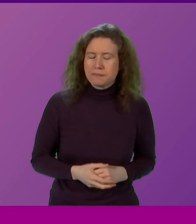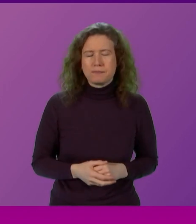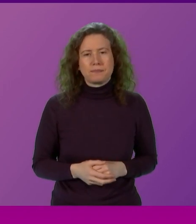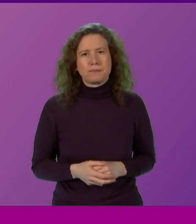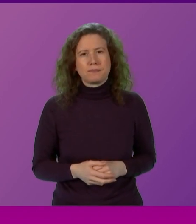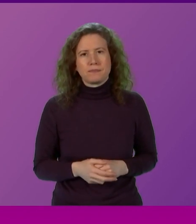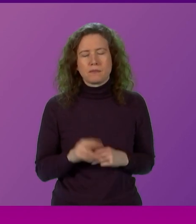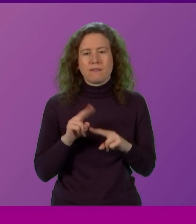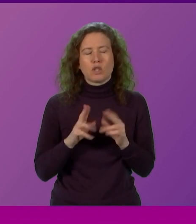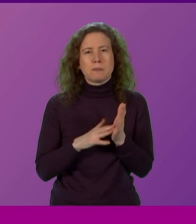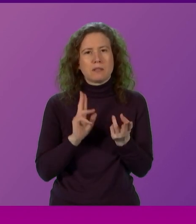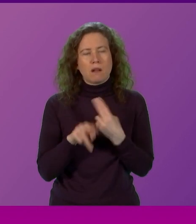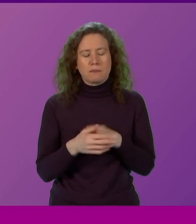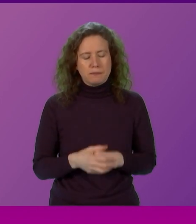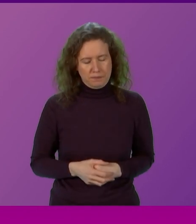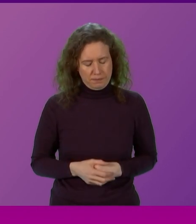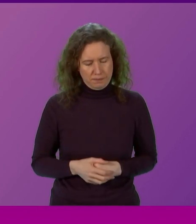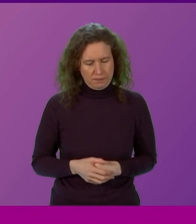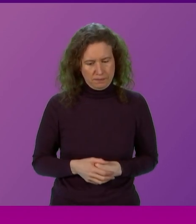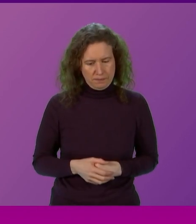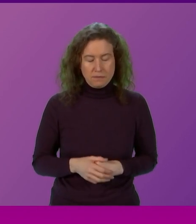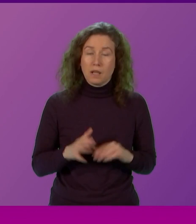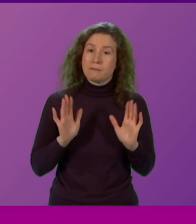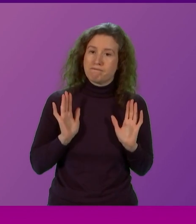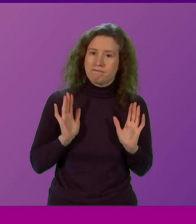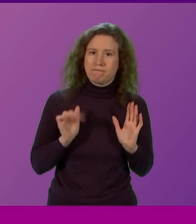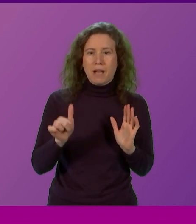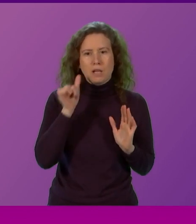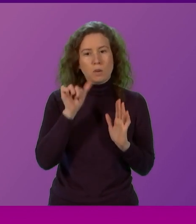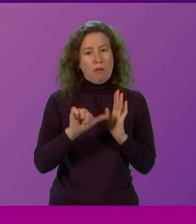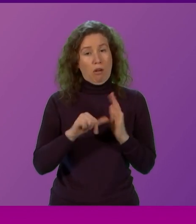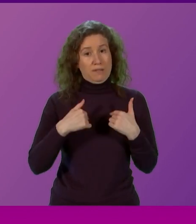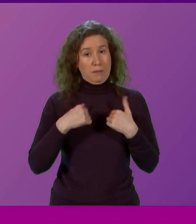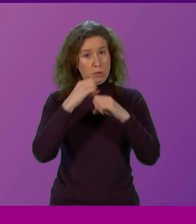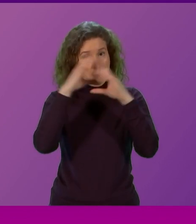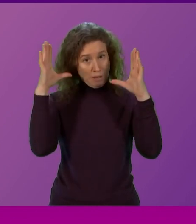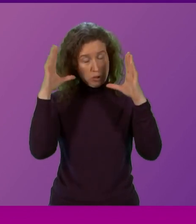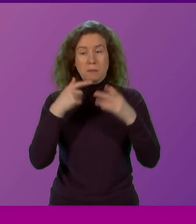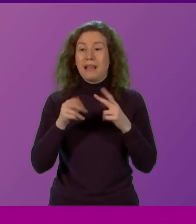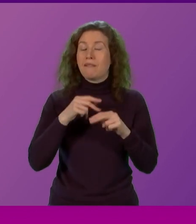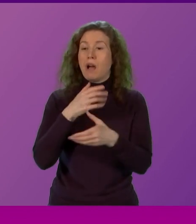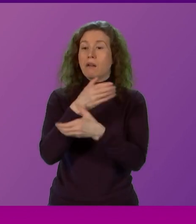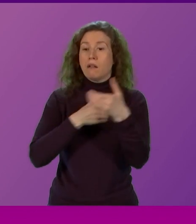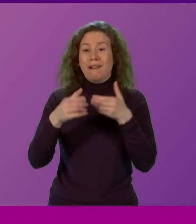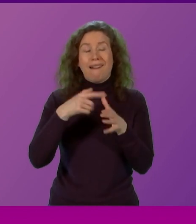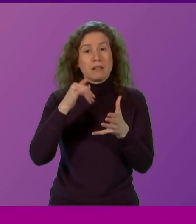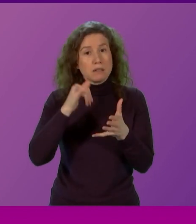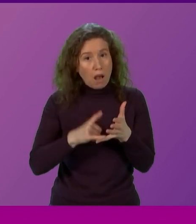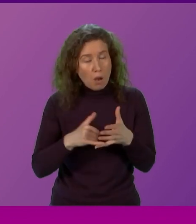It is quite hard for me to imagine this but, if I was in the shoes of Anas Sarwar or Douglas